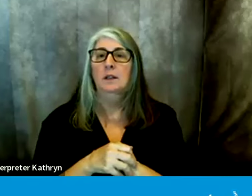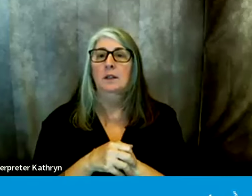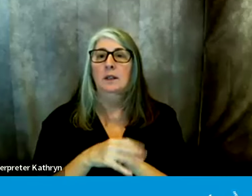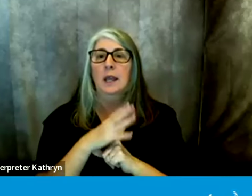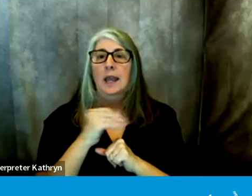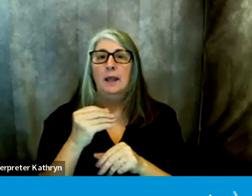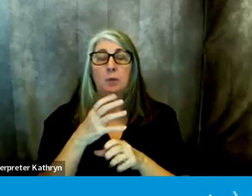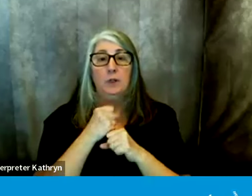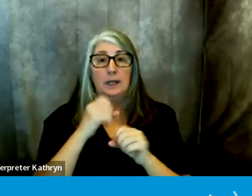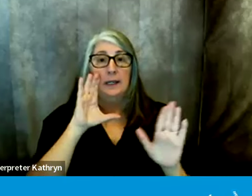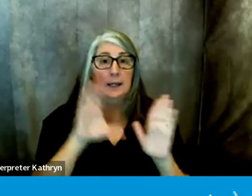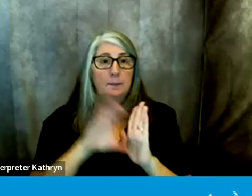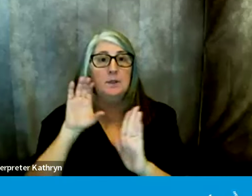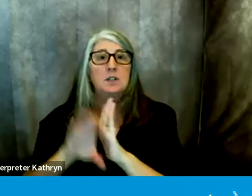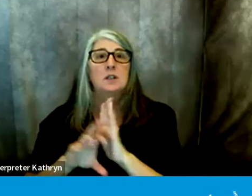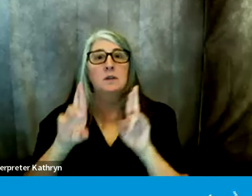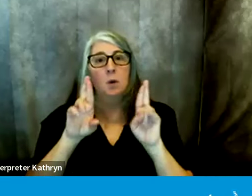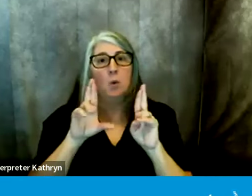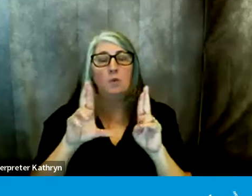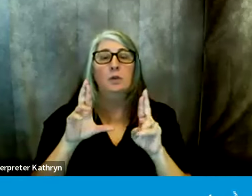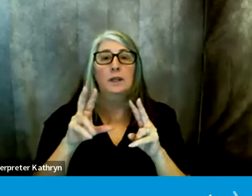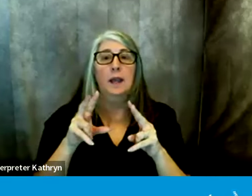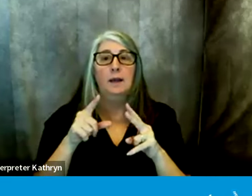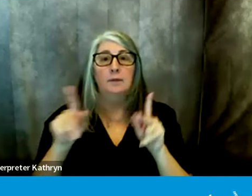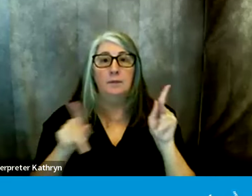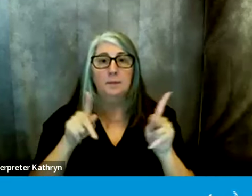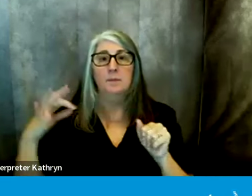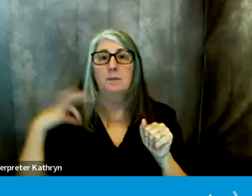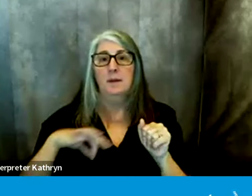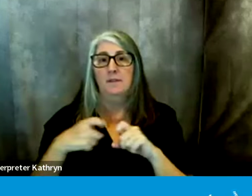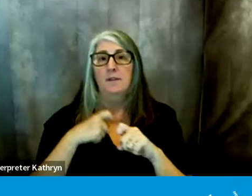and hopefully have them benefit from these and then go from there.